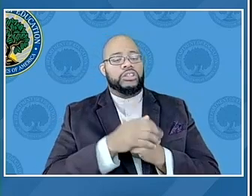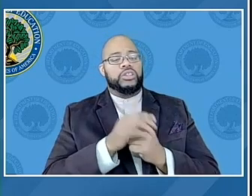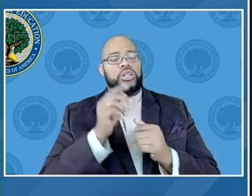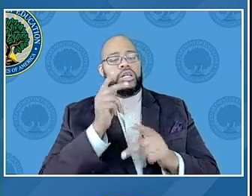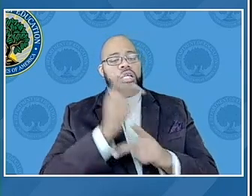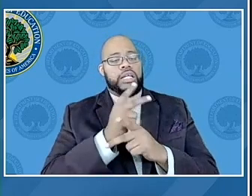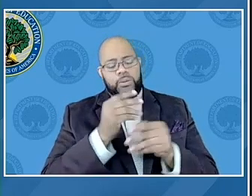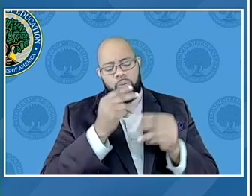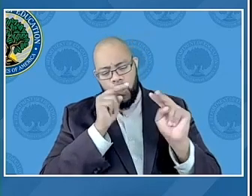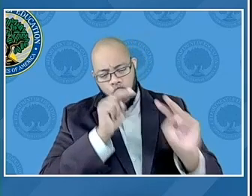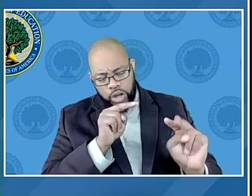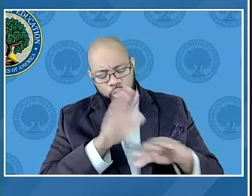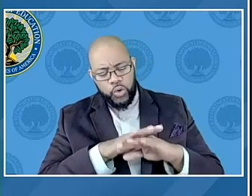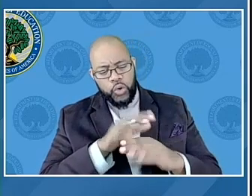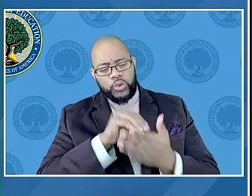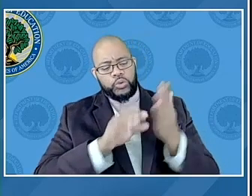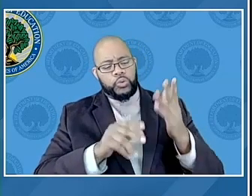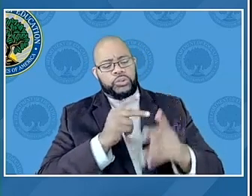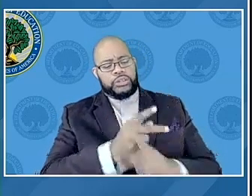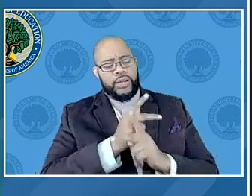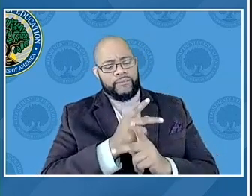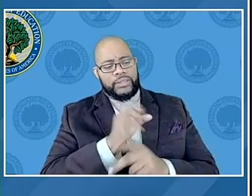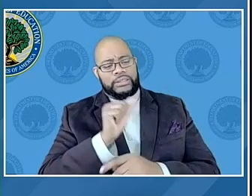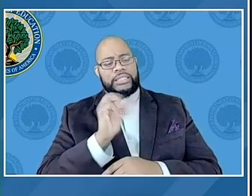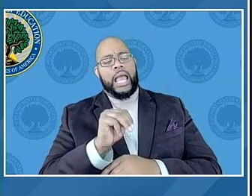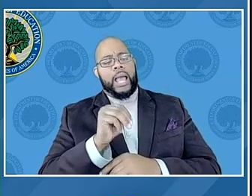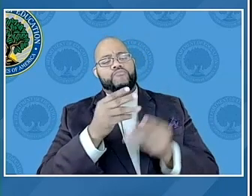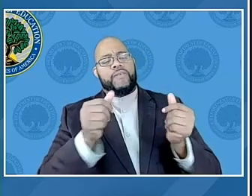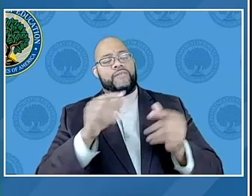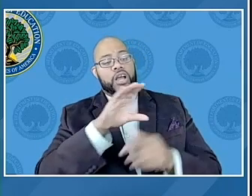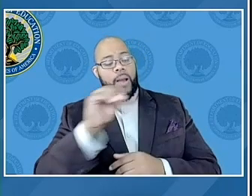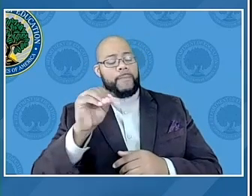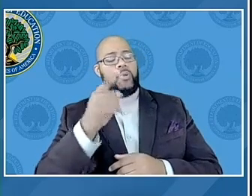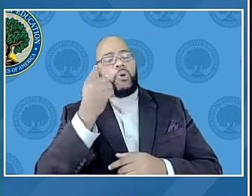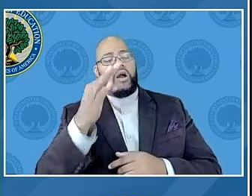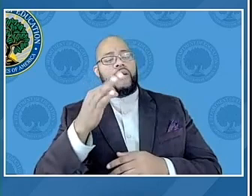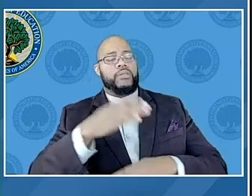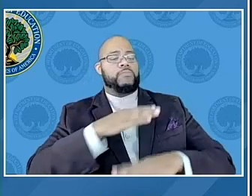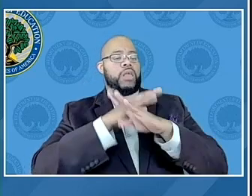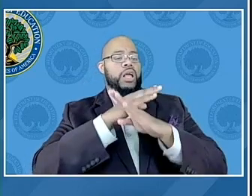student loan debt scam relief companies, one of the obstacles that it has been-